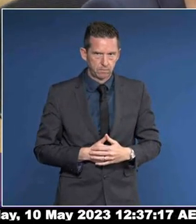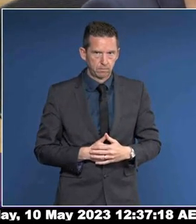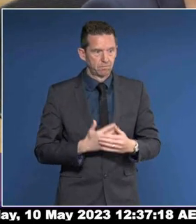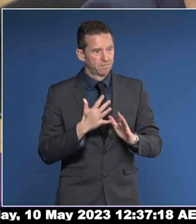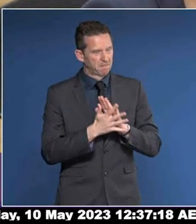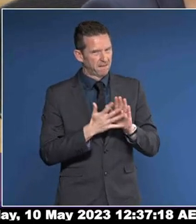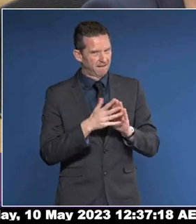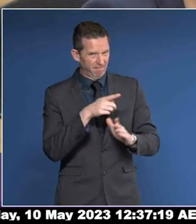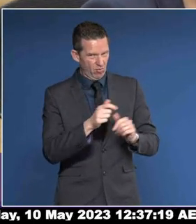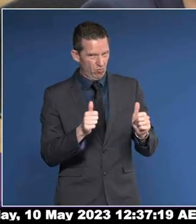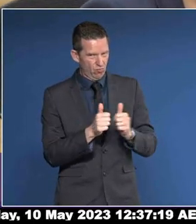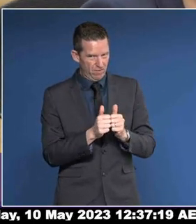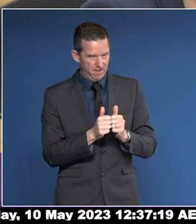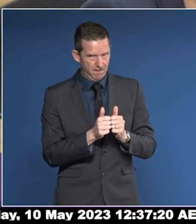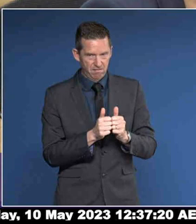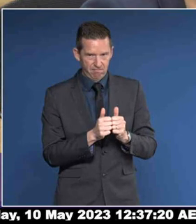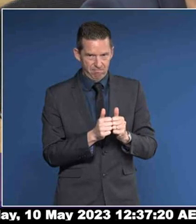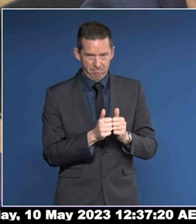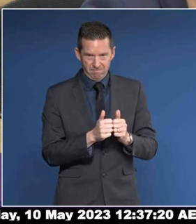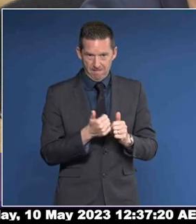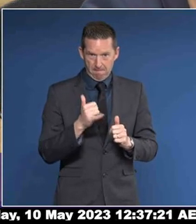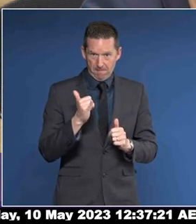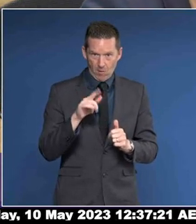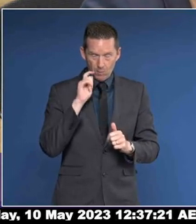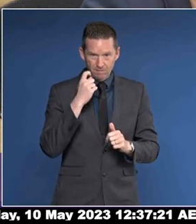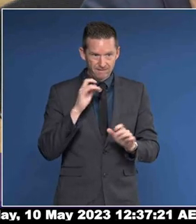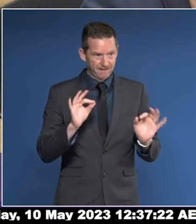that it's unlikely that there would have been anything else that would have happened